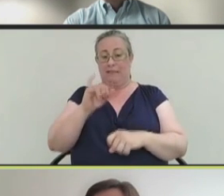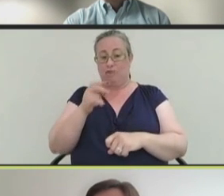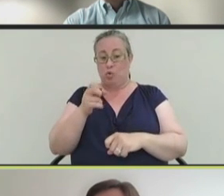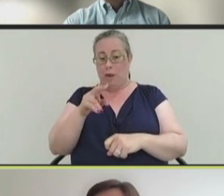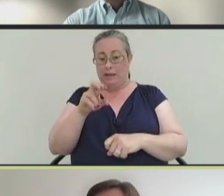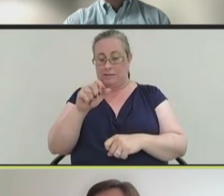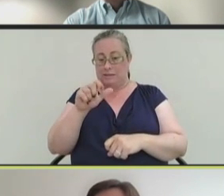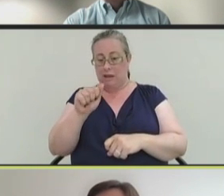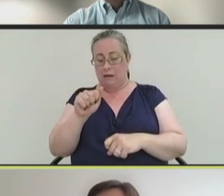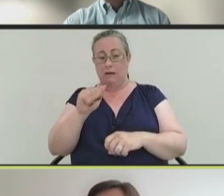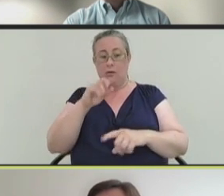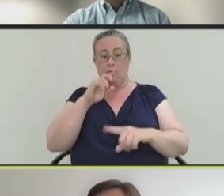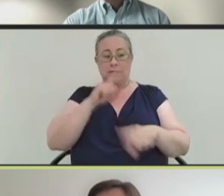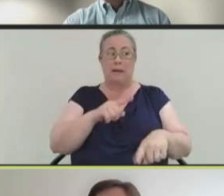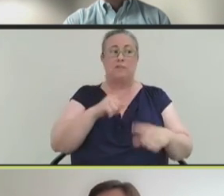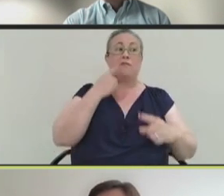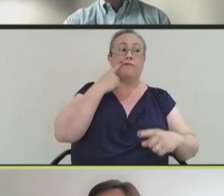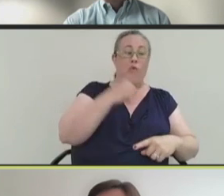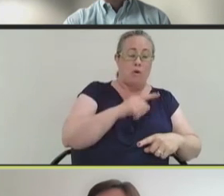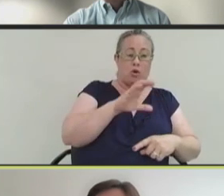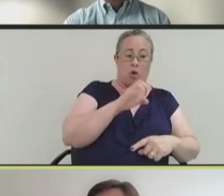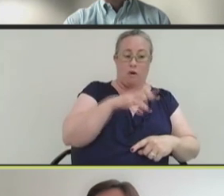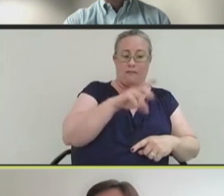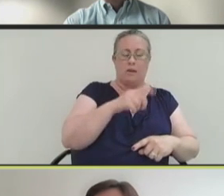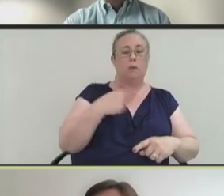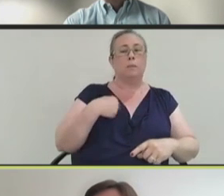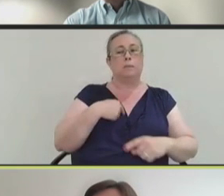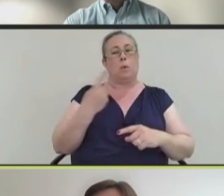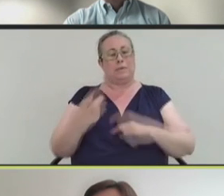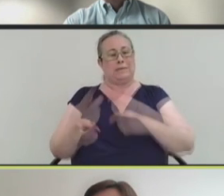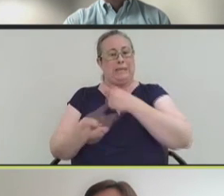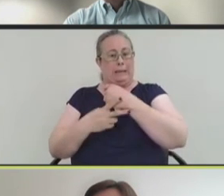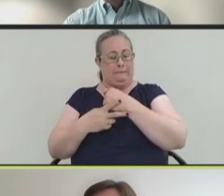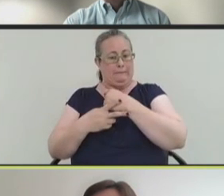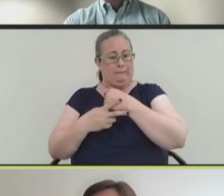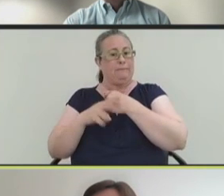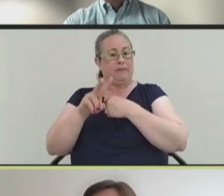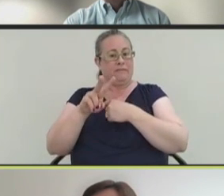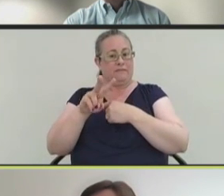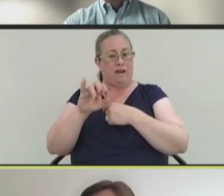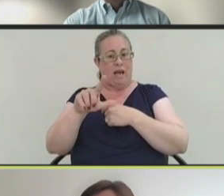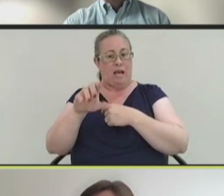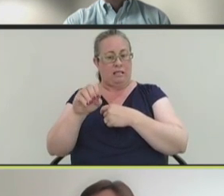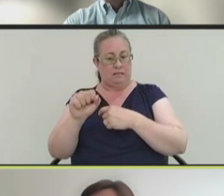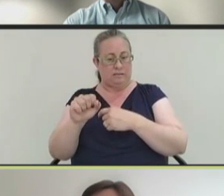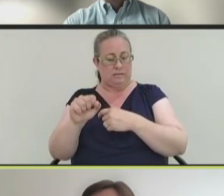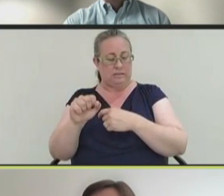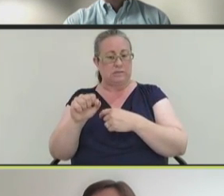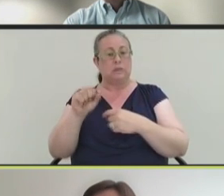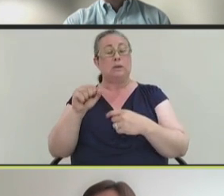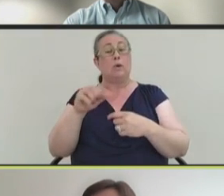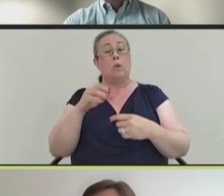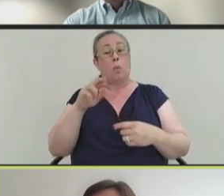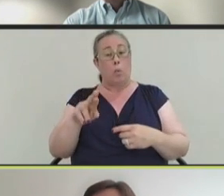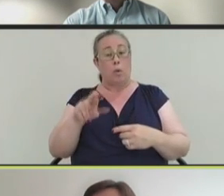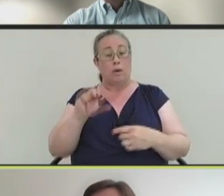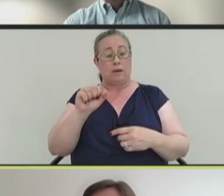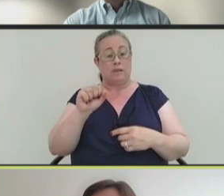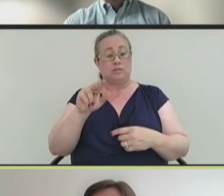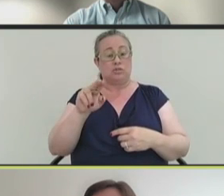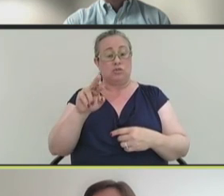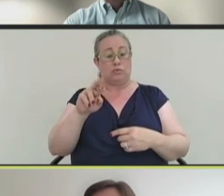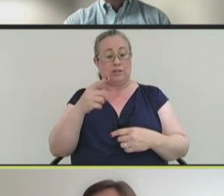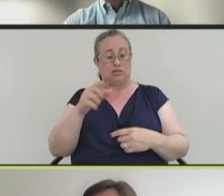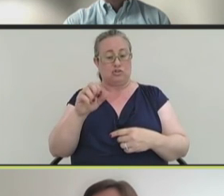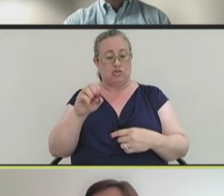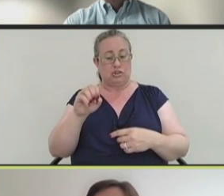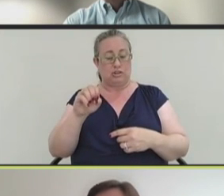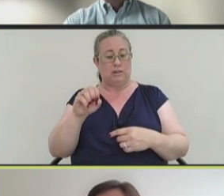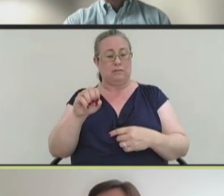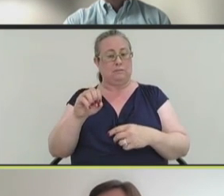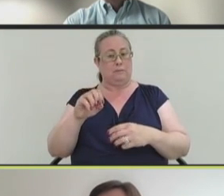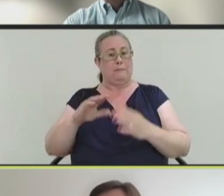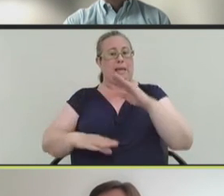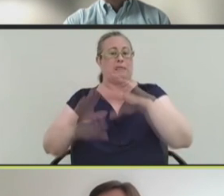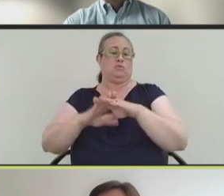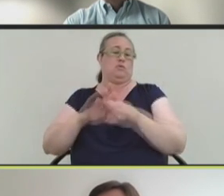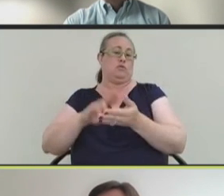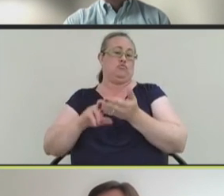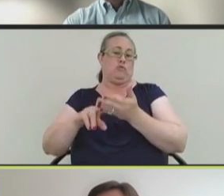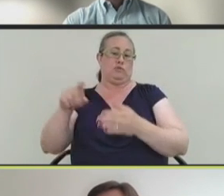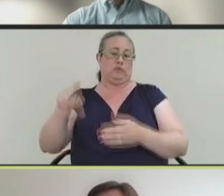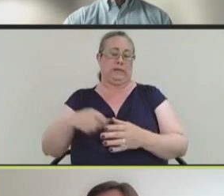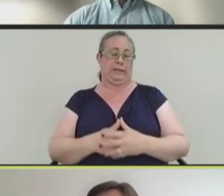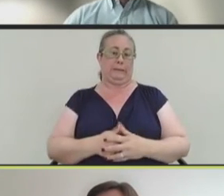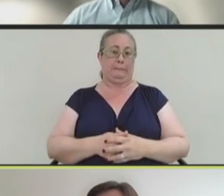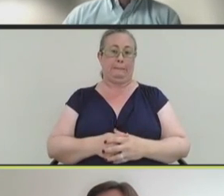response. So, we always keep the vials at -- or the syringes, as per our contractual needs.